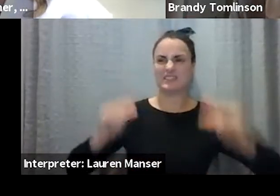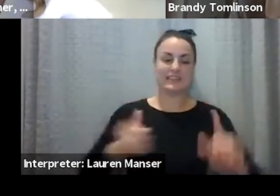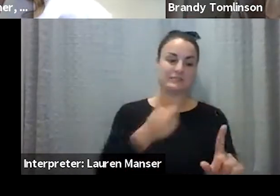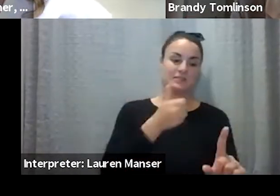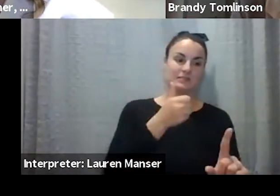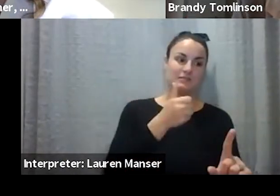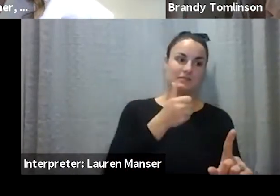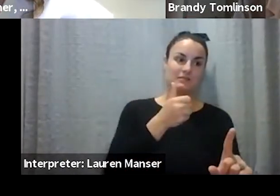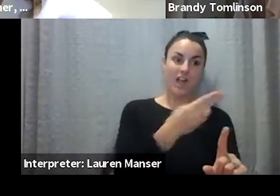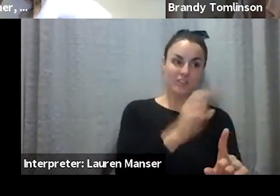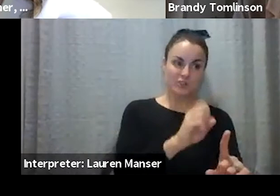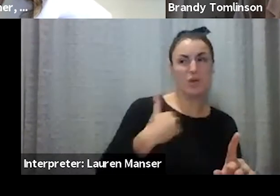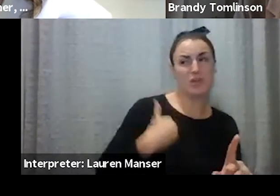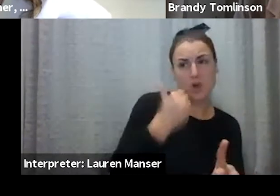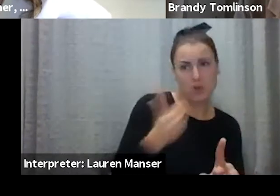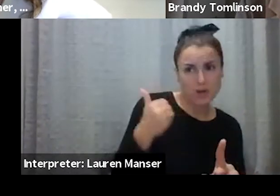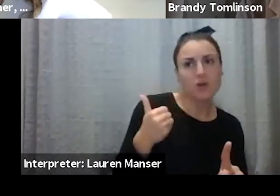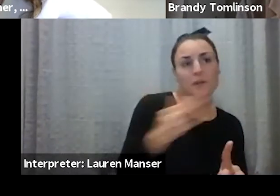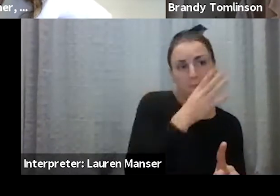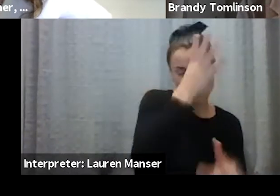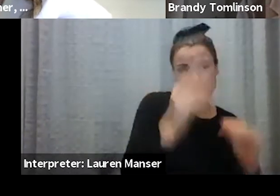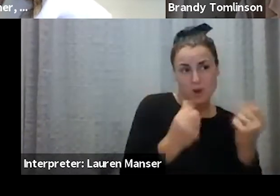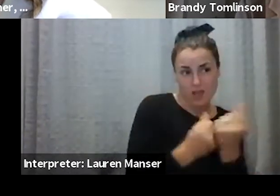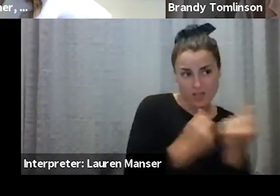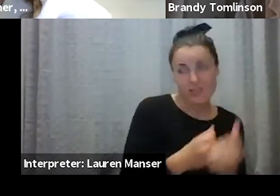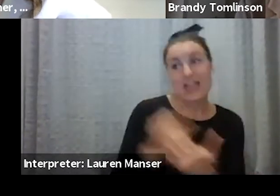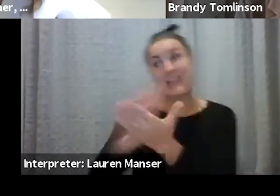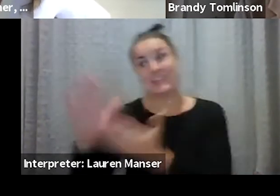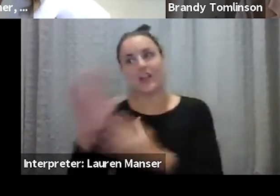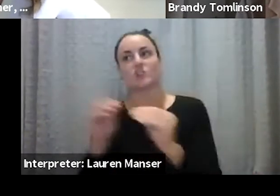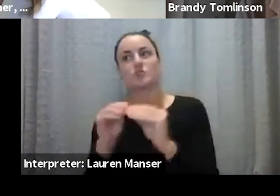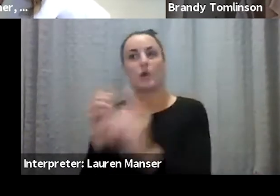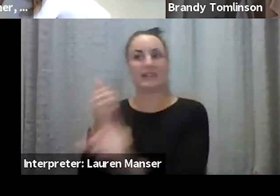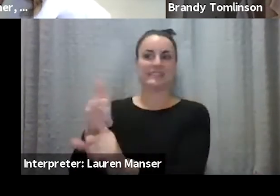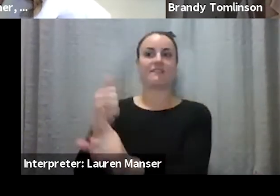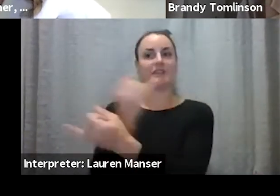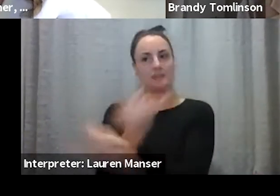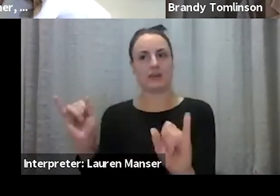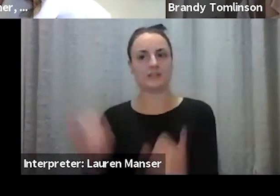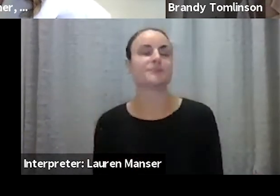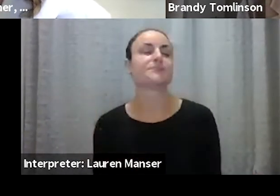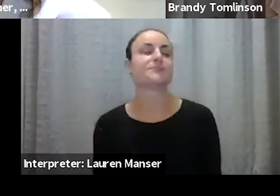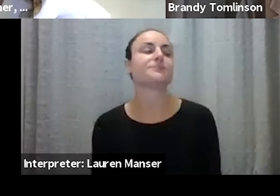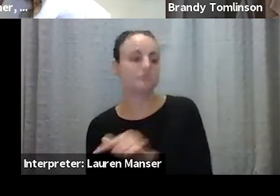and something that maybe our audience would not be aware of, that you can certainly contact the college